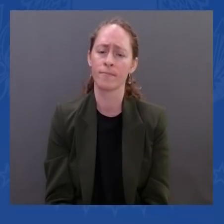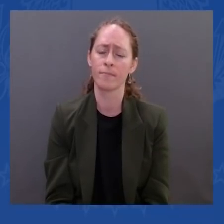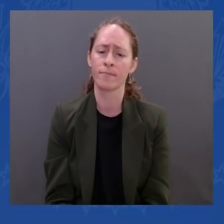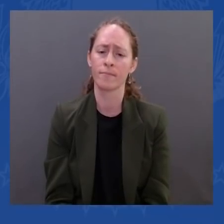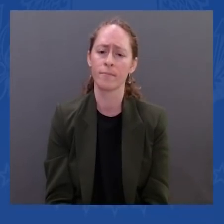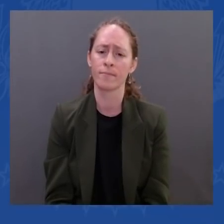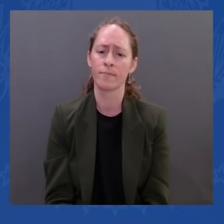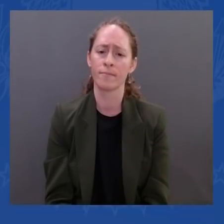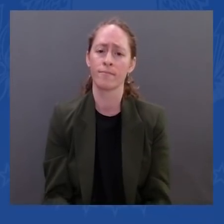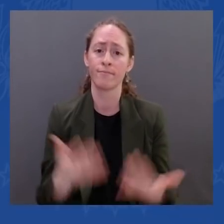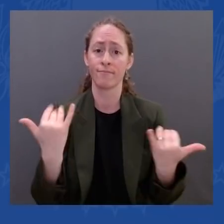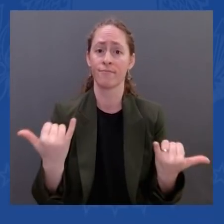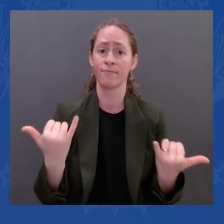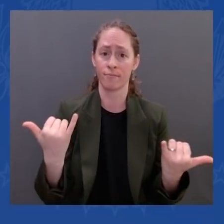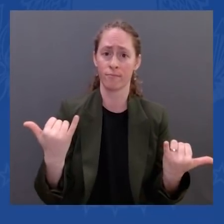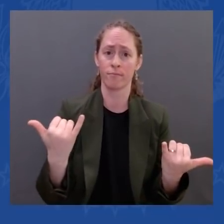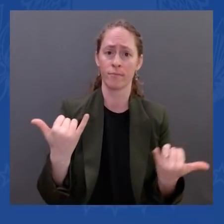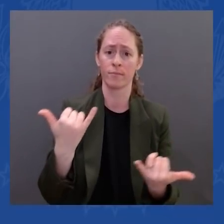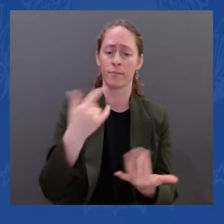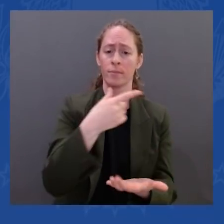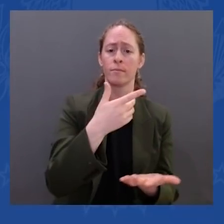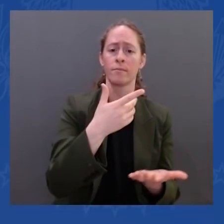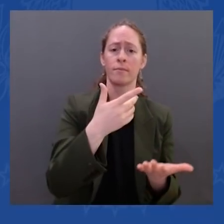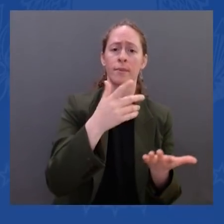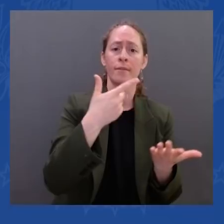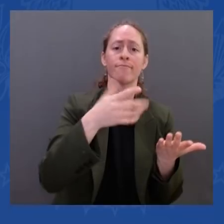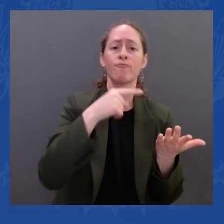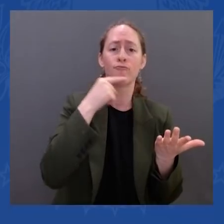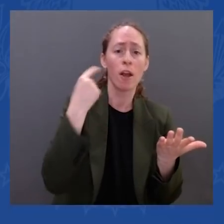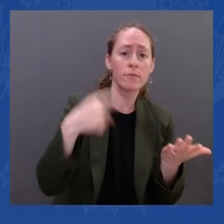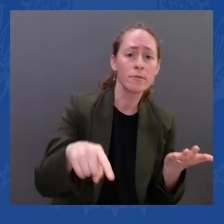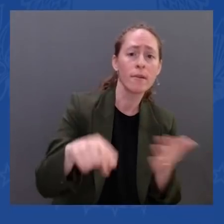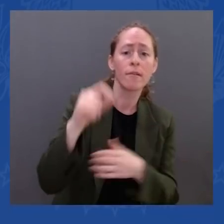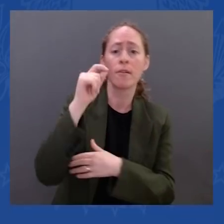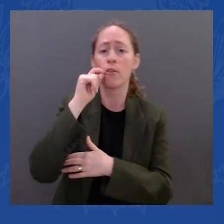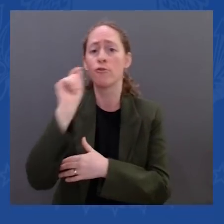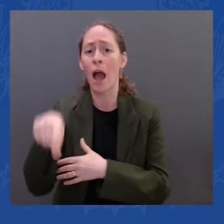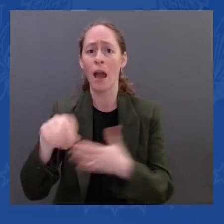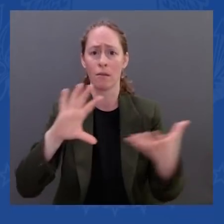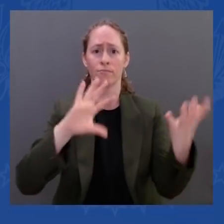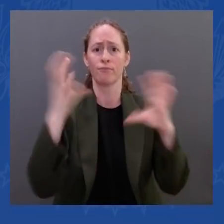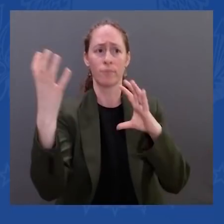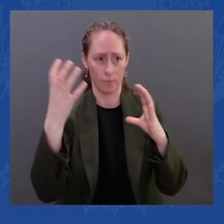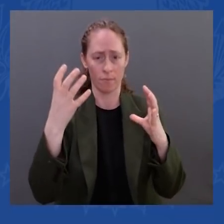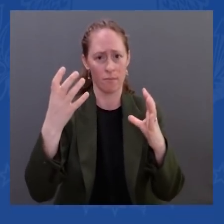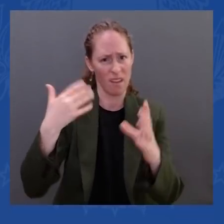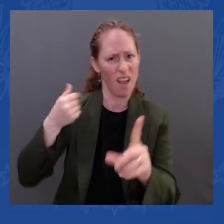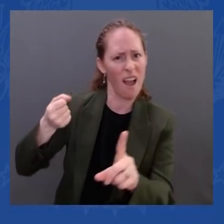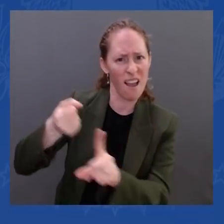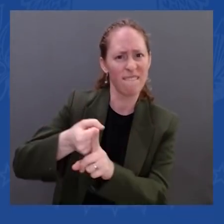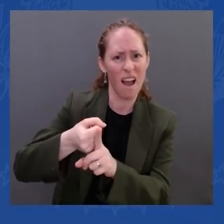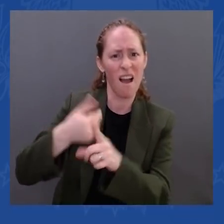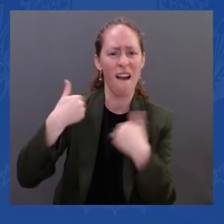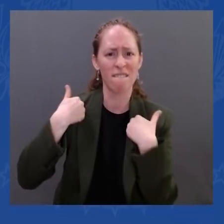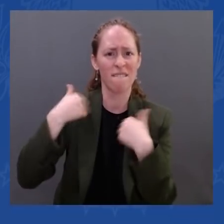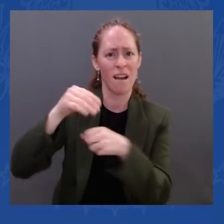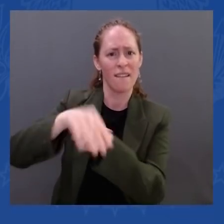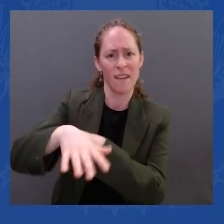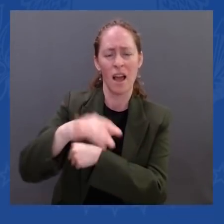For China, we concurred to monitor closely recent activities of Chinese navy